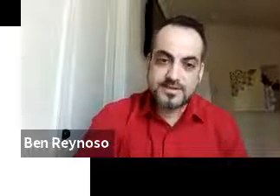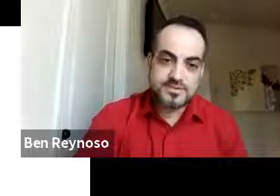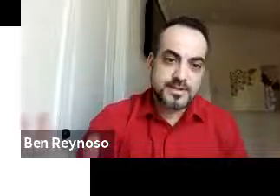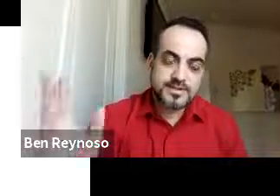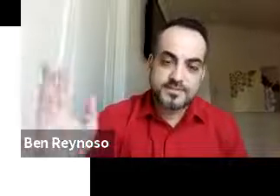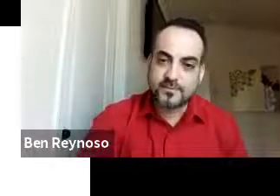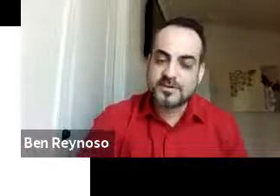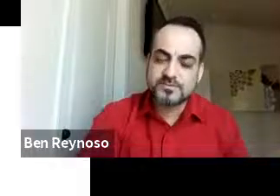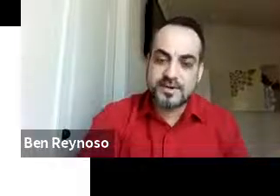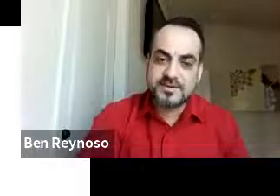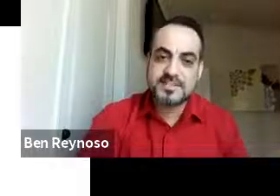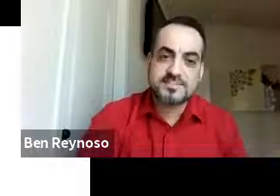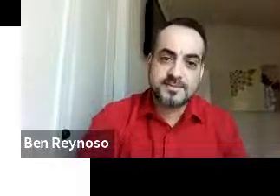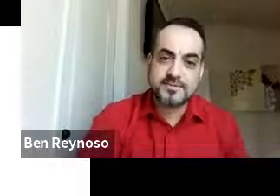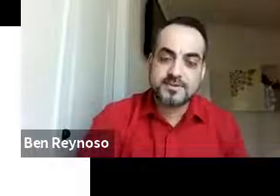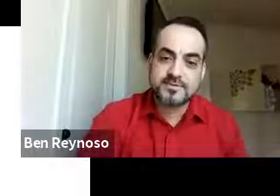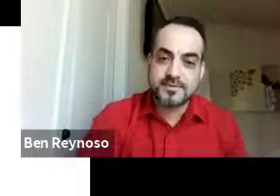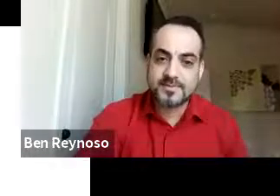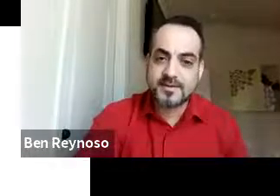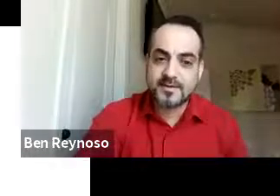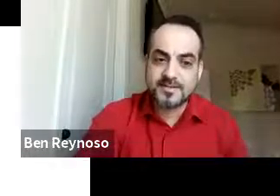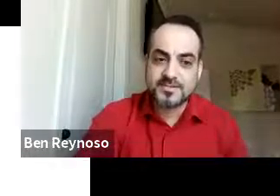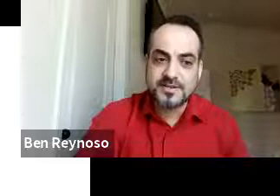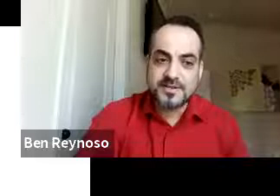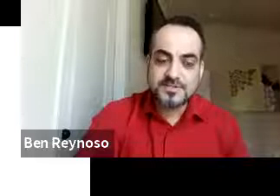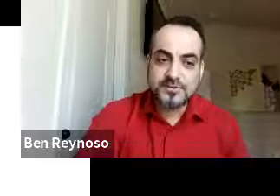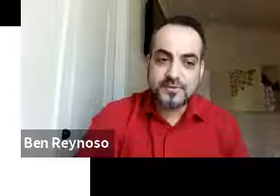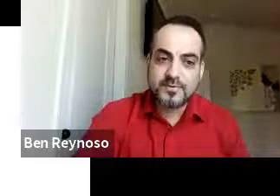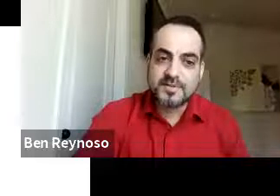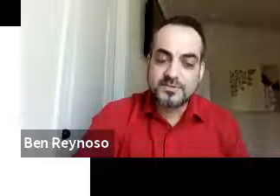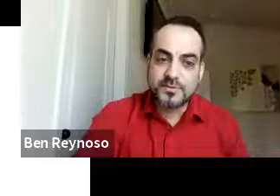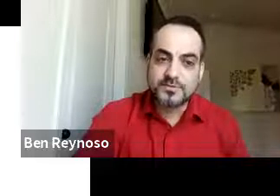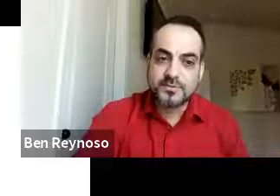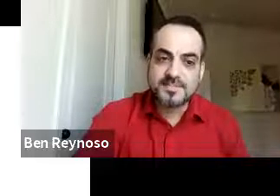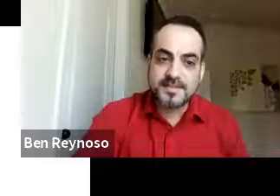years, three years, four years, whatever it takes for them to graduate from Community College. So we really do work towards getting